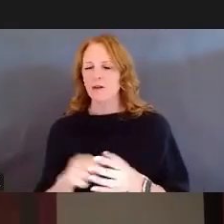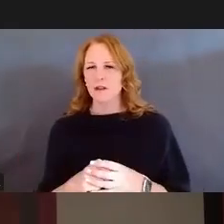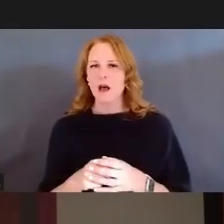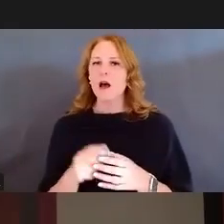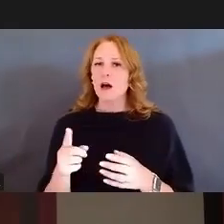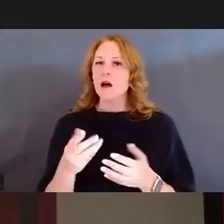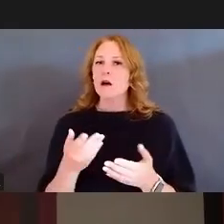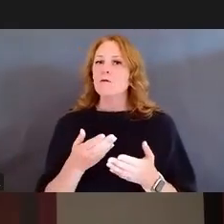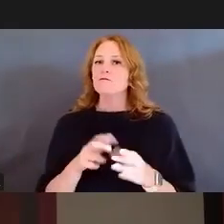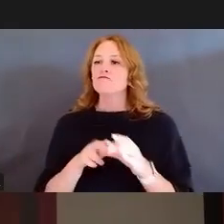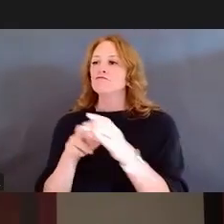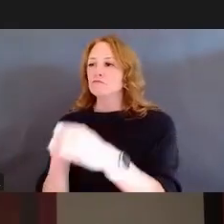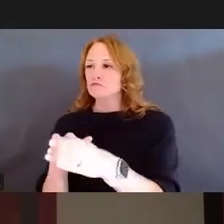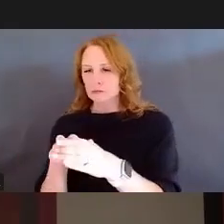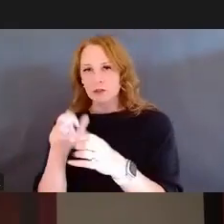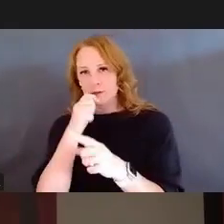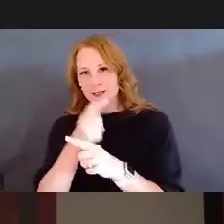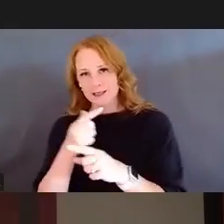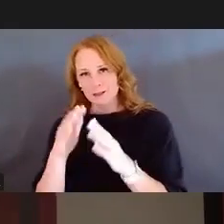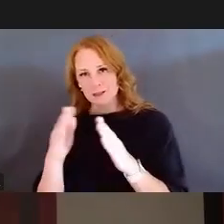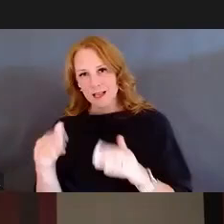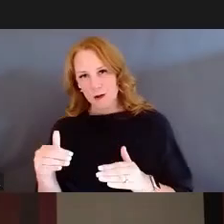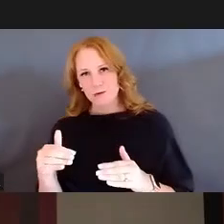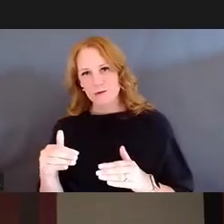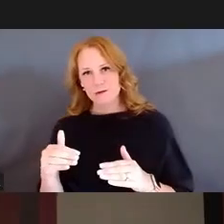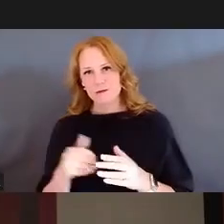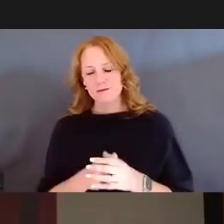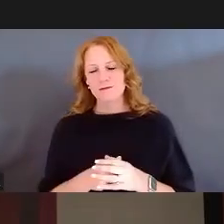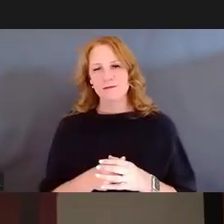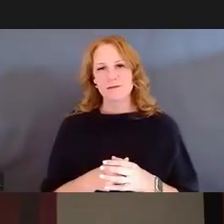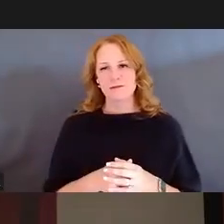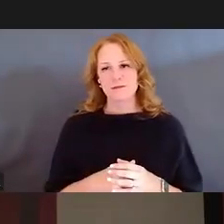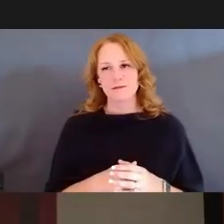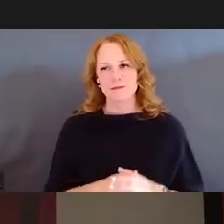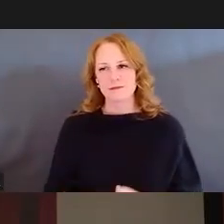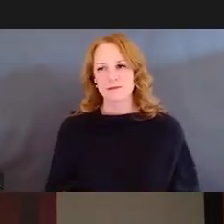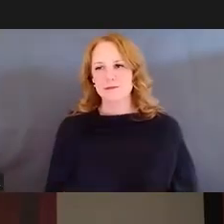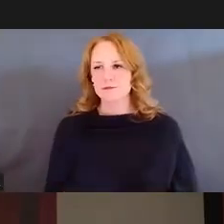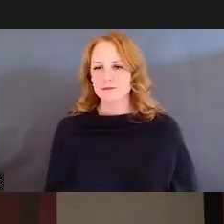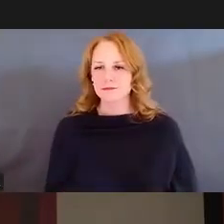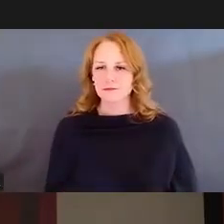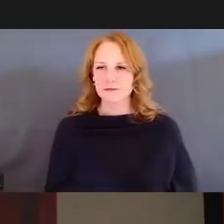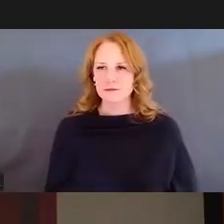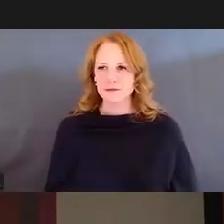my sister's house try lift took me to my sister's house. That is That's tremendous. That's awesome.